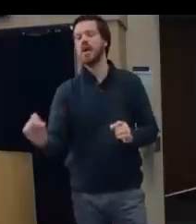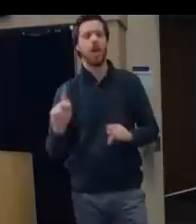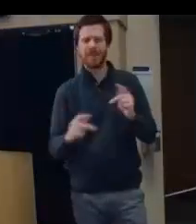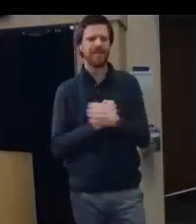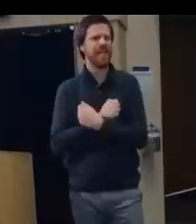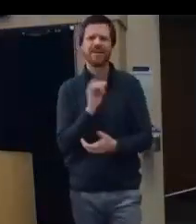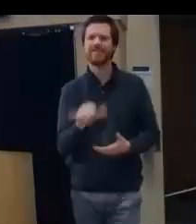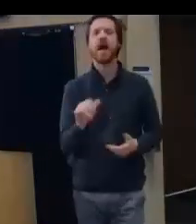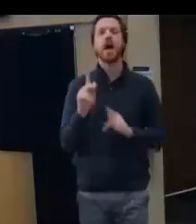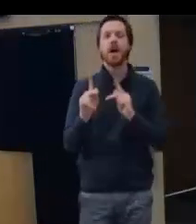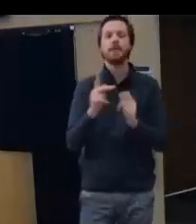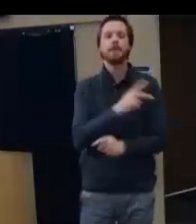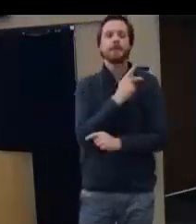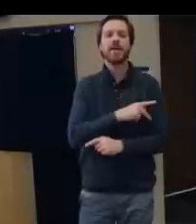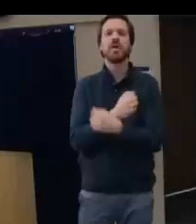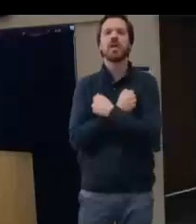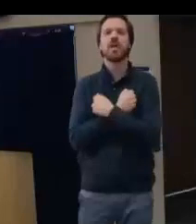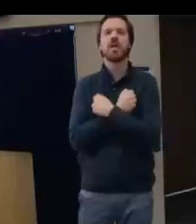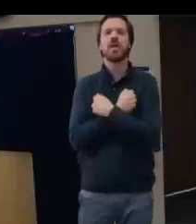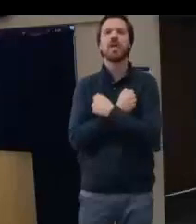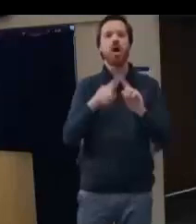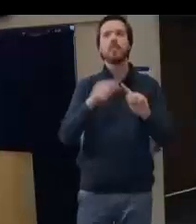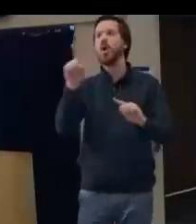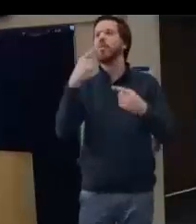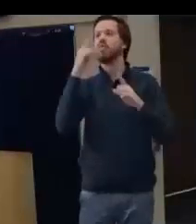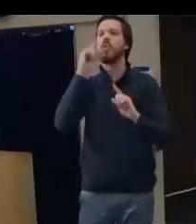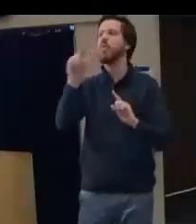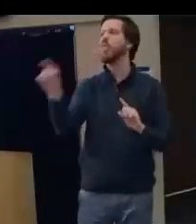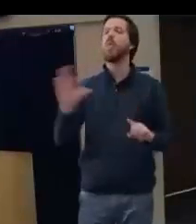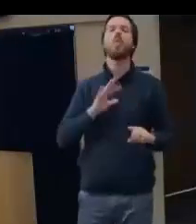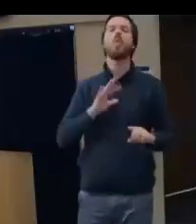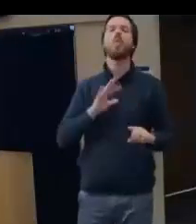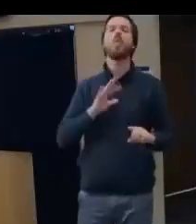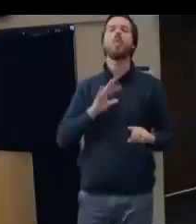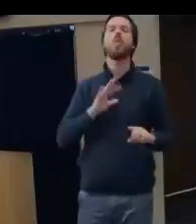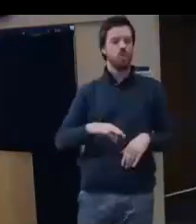patients love knowing what has worked for other for other folks I can imagine this might seem